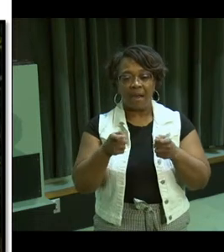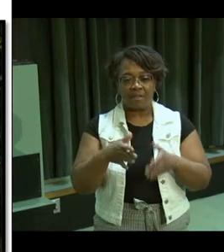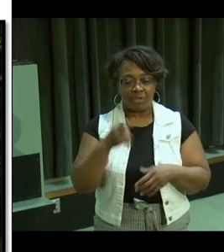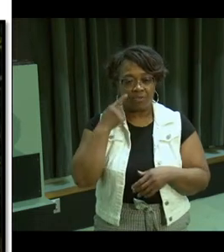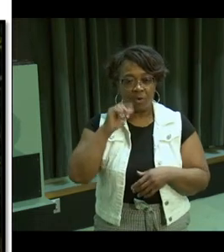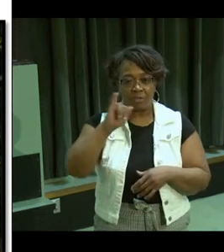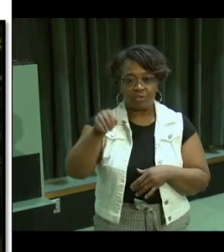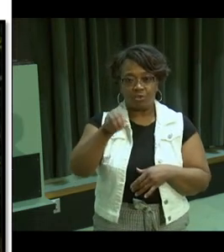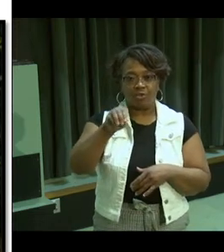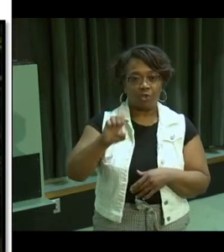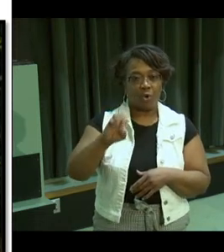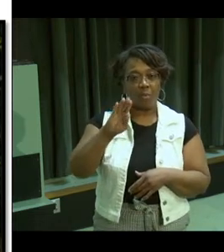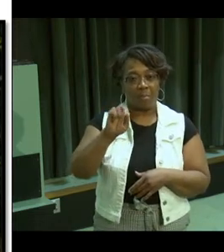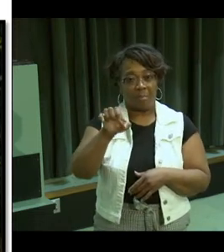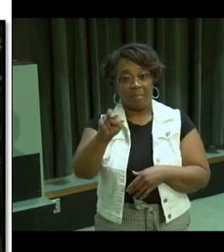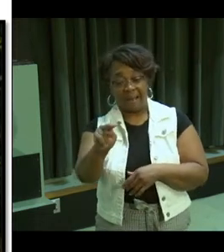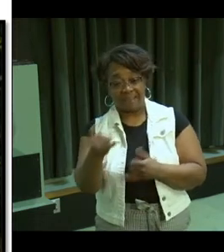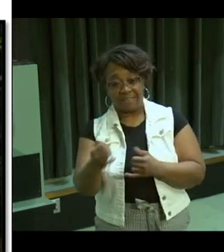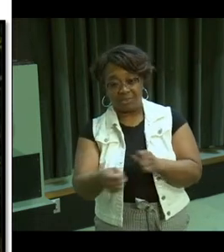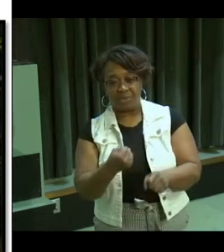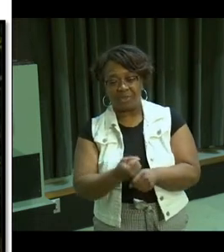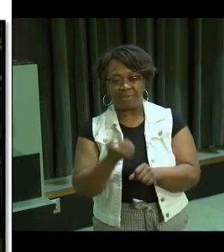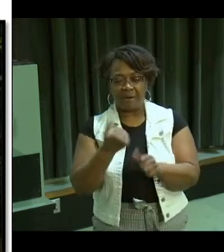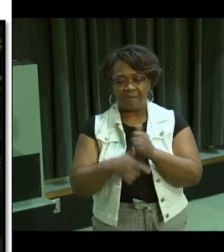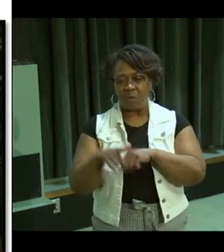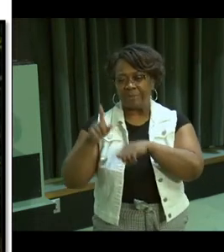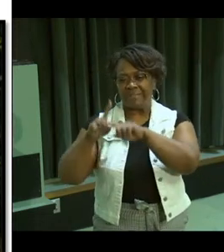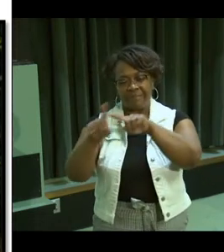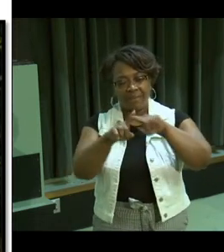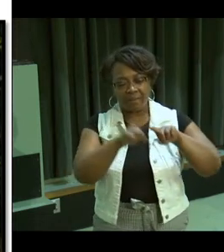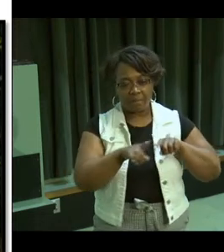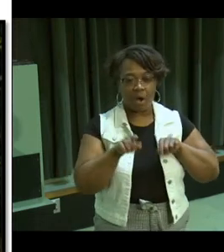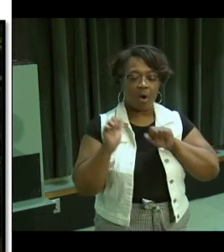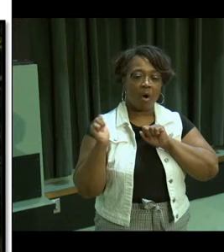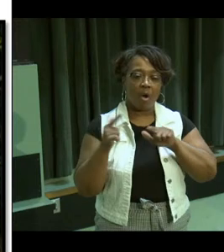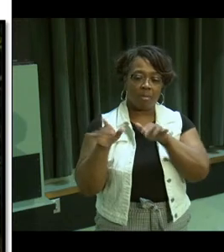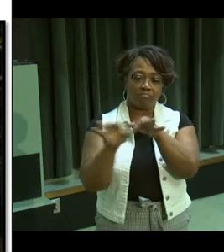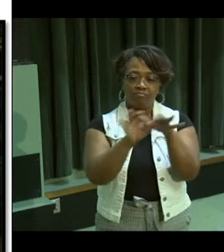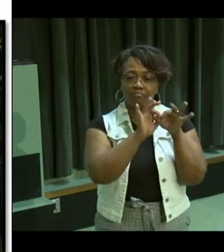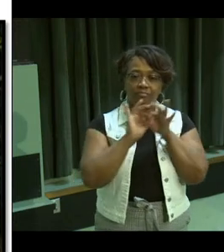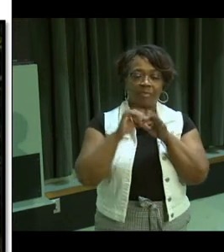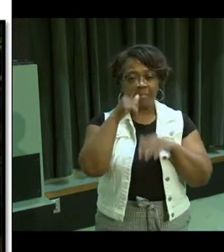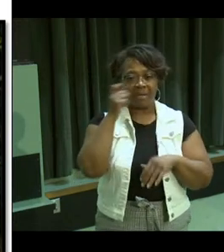campaign this year. So everybody is sort of just does different